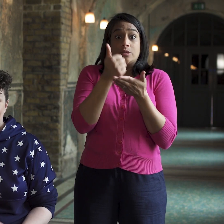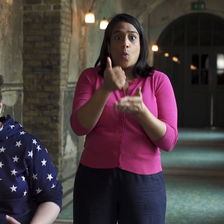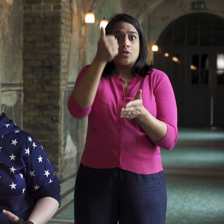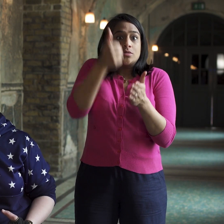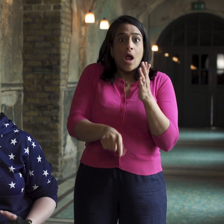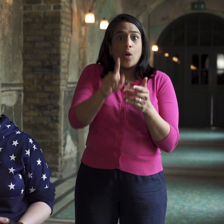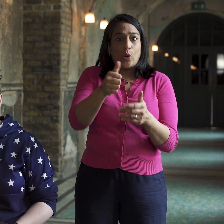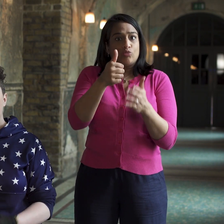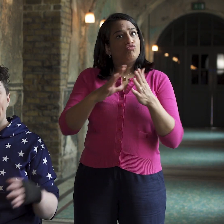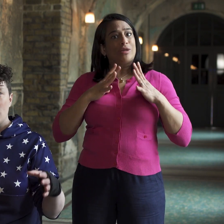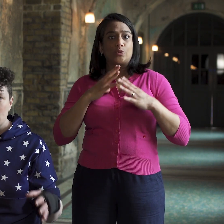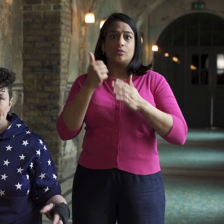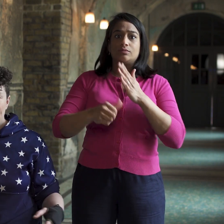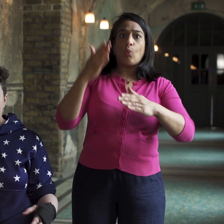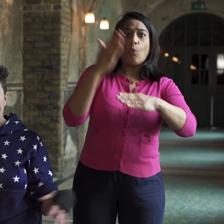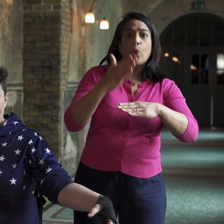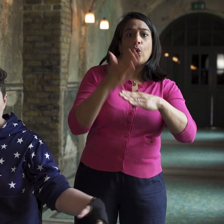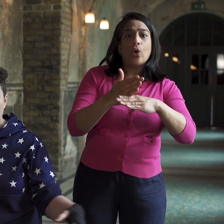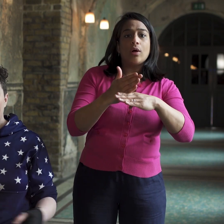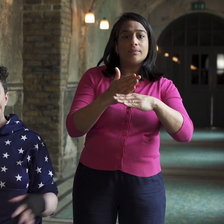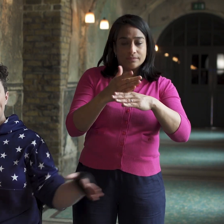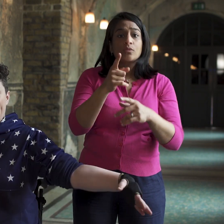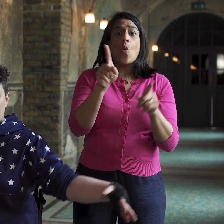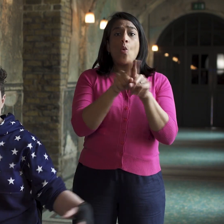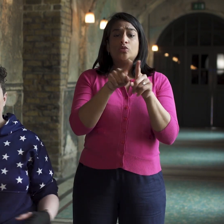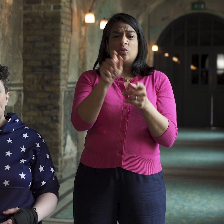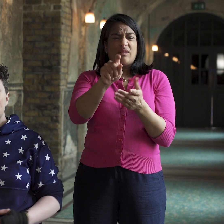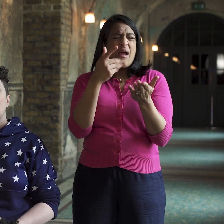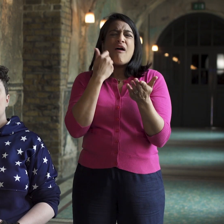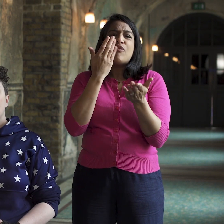beans, like now, and now, and now, biscuit